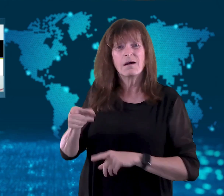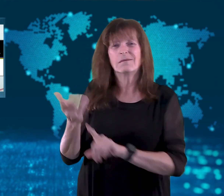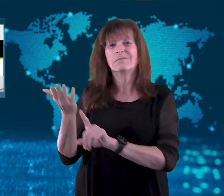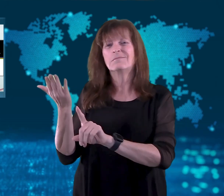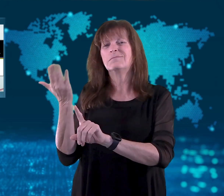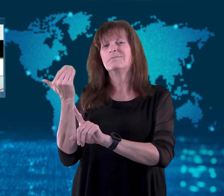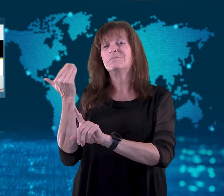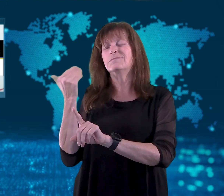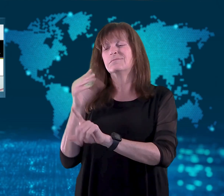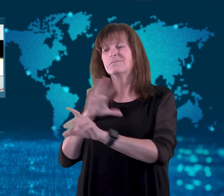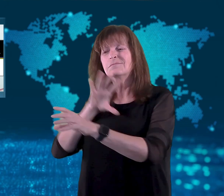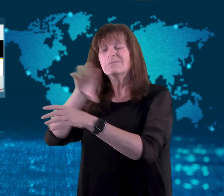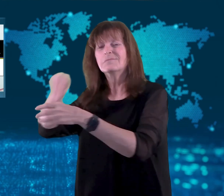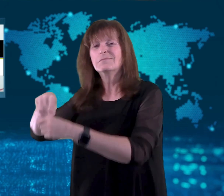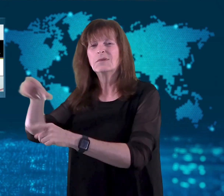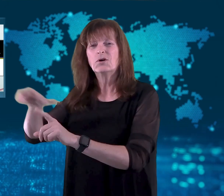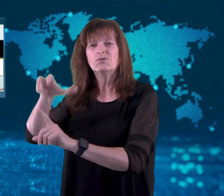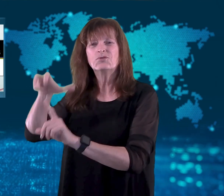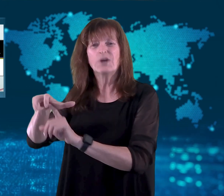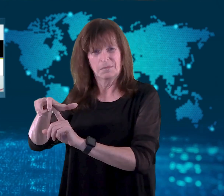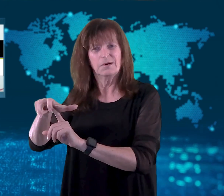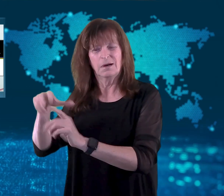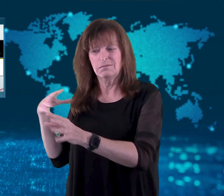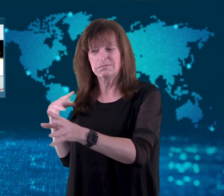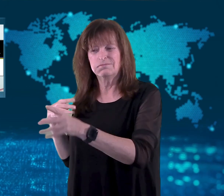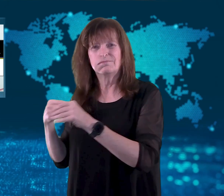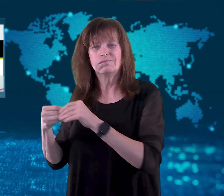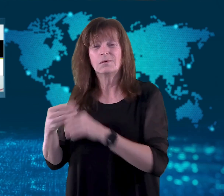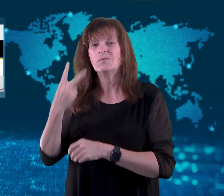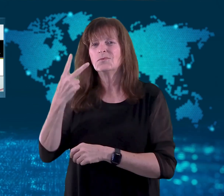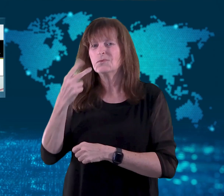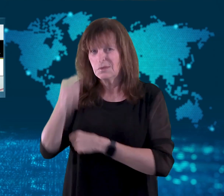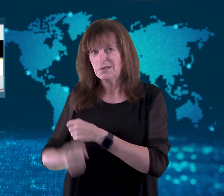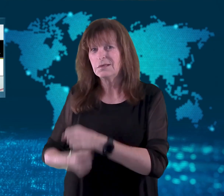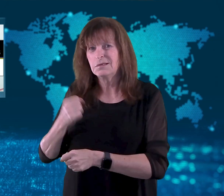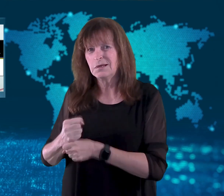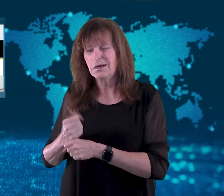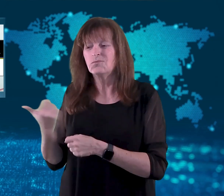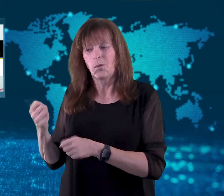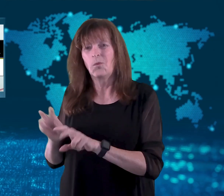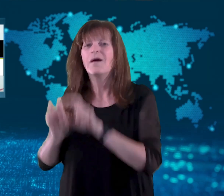"win medals" because they had been champions for